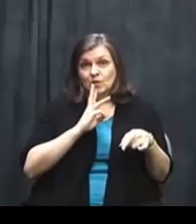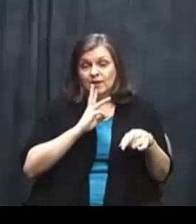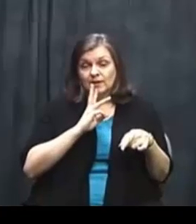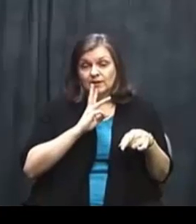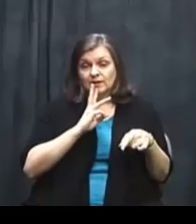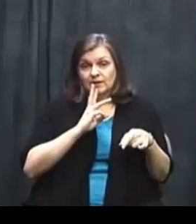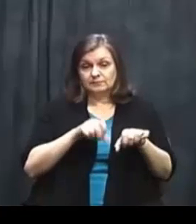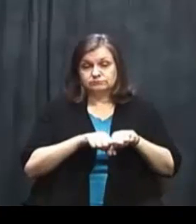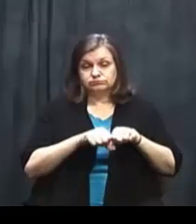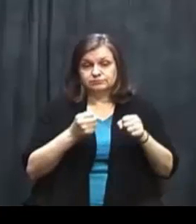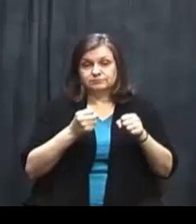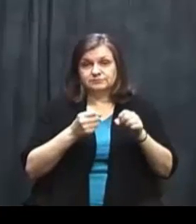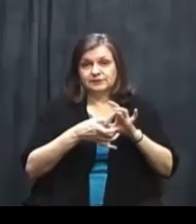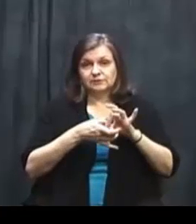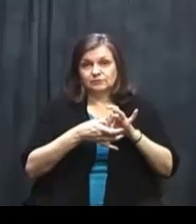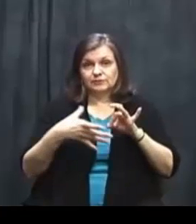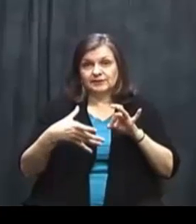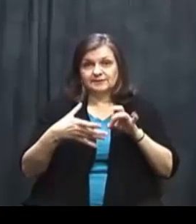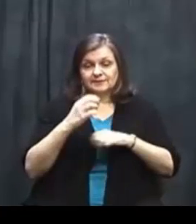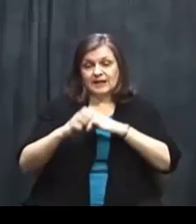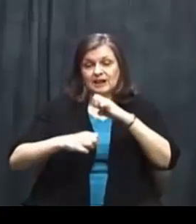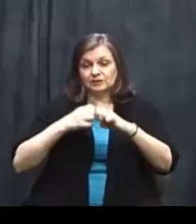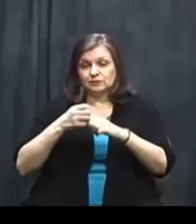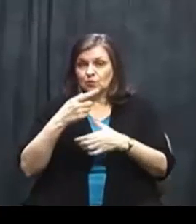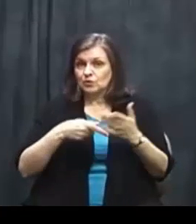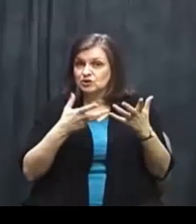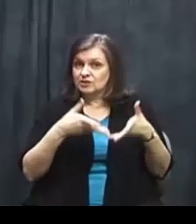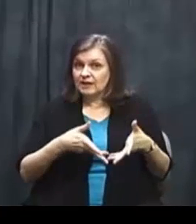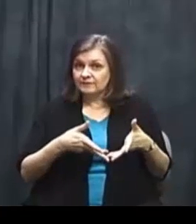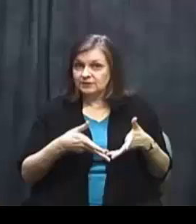and subtract out its electrons you're left with